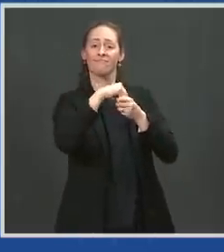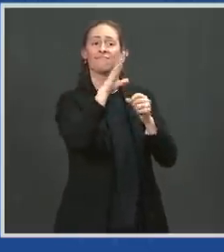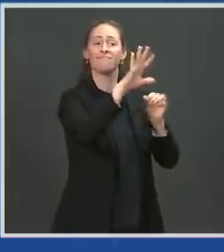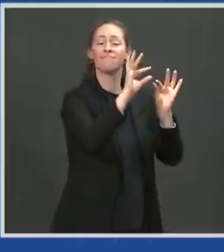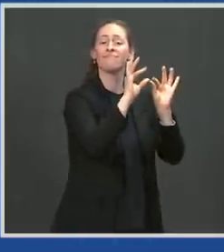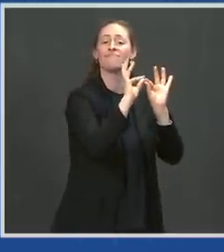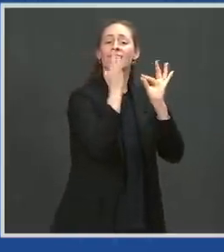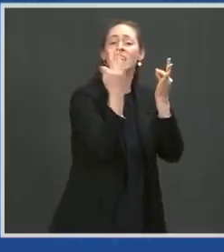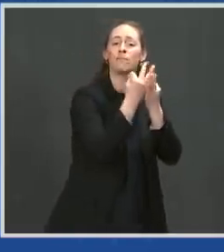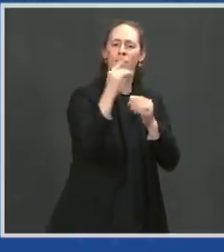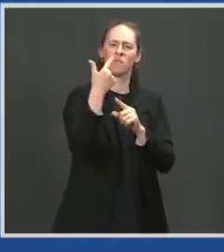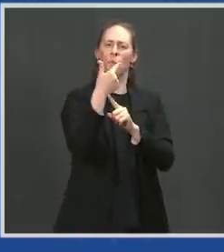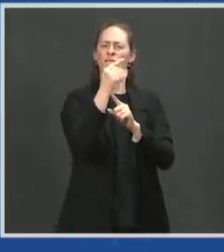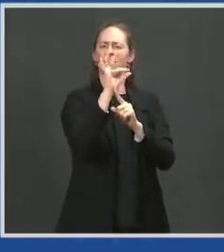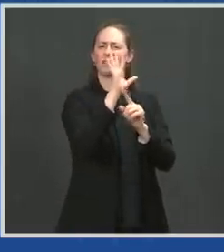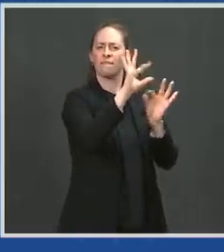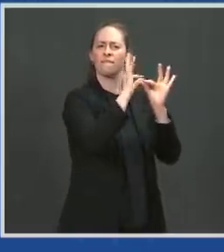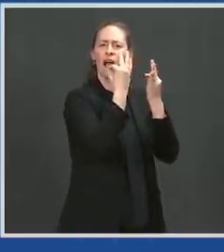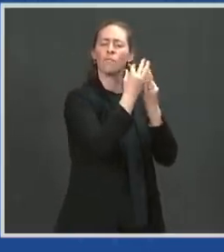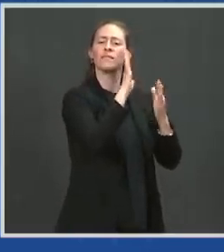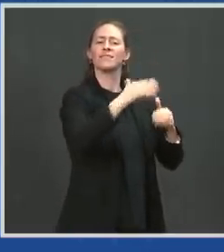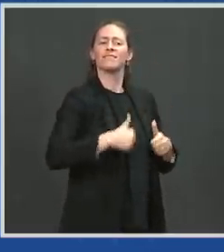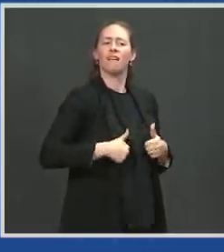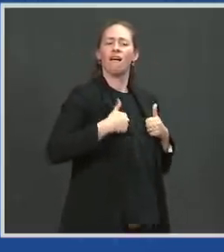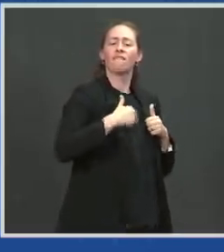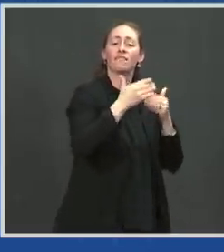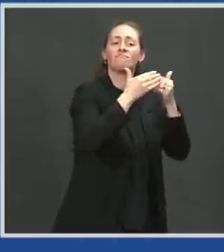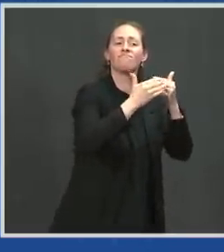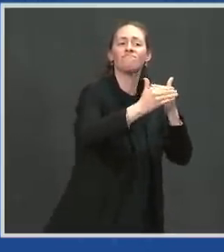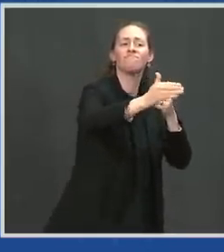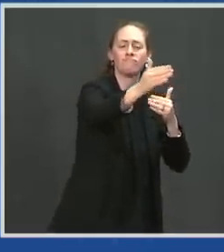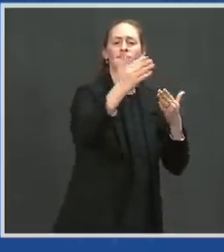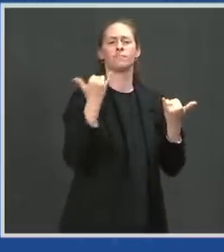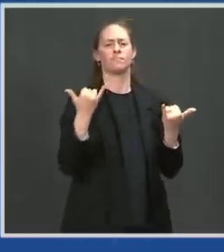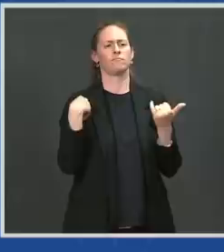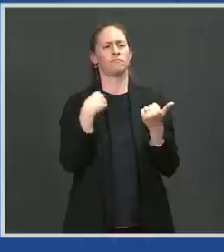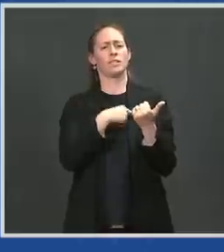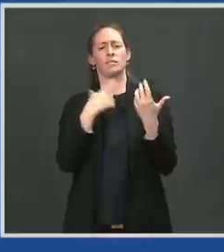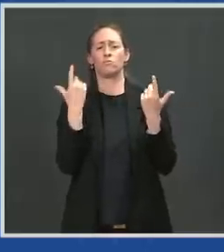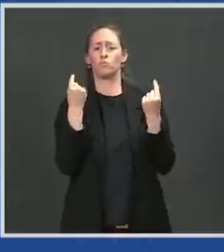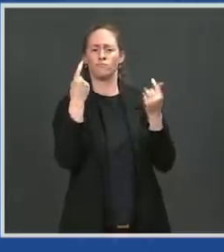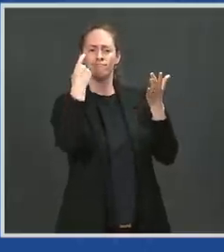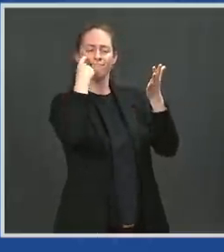and our job now is to honor it and to honor him.